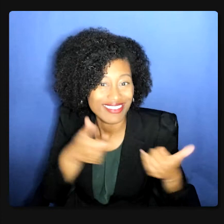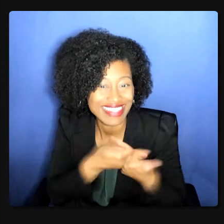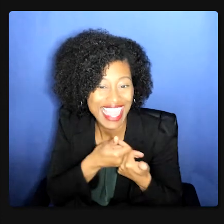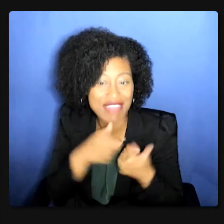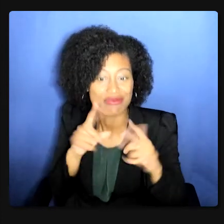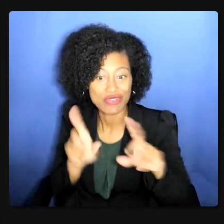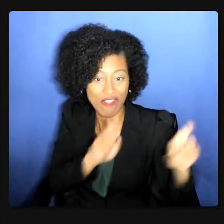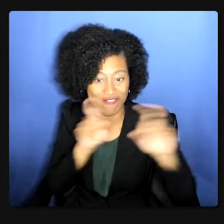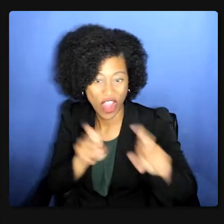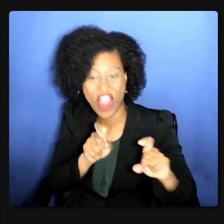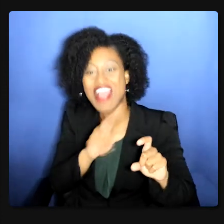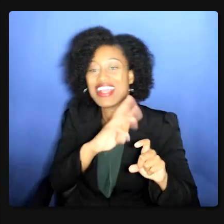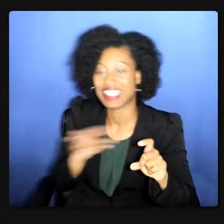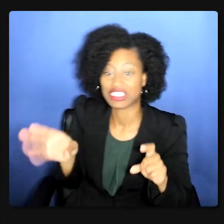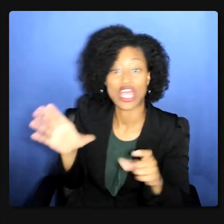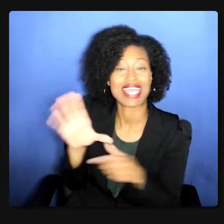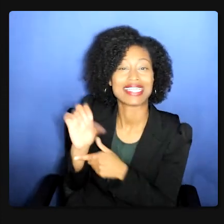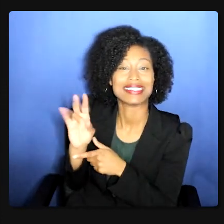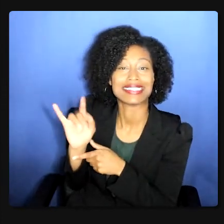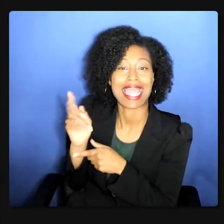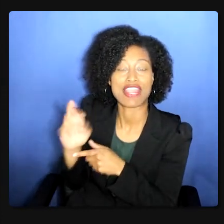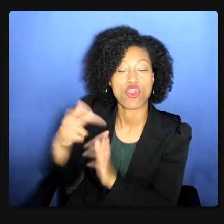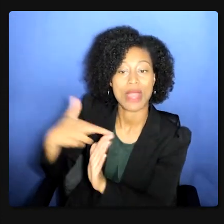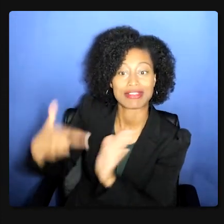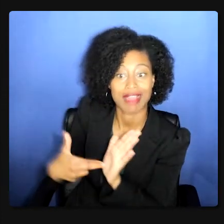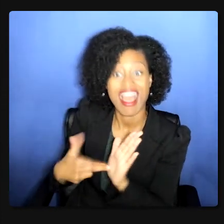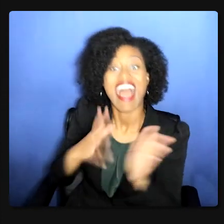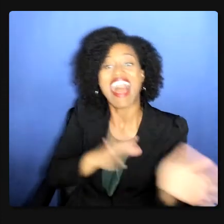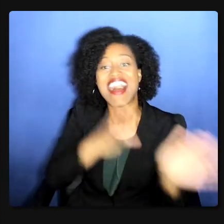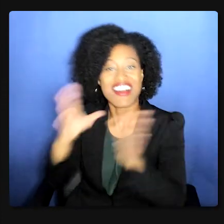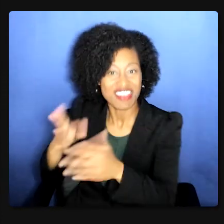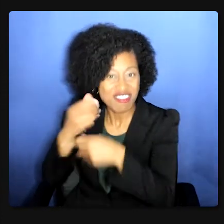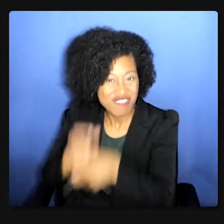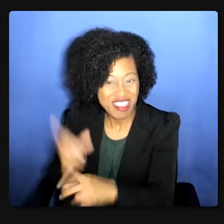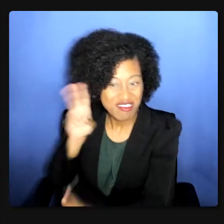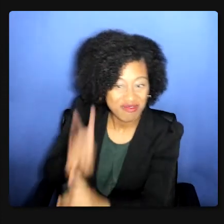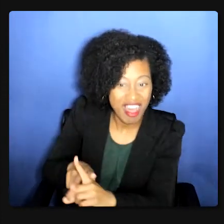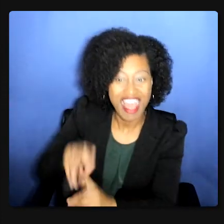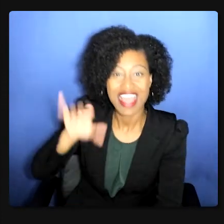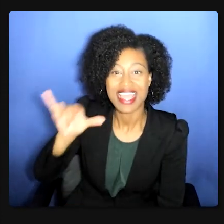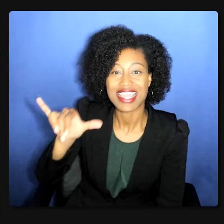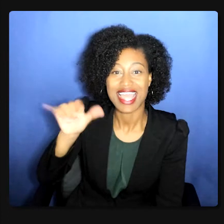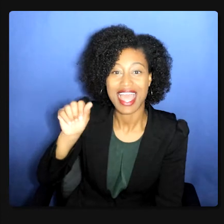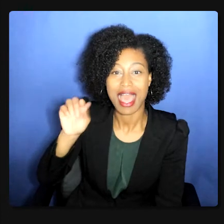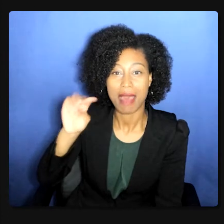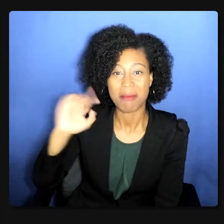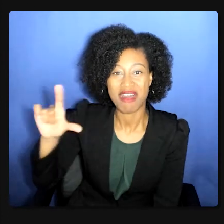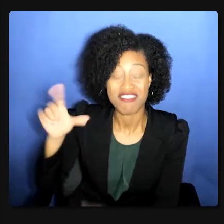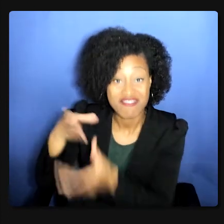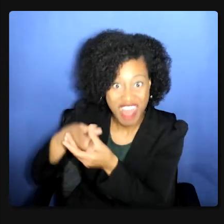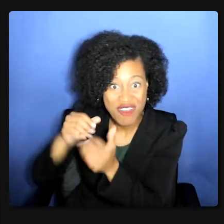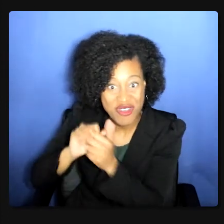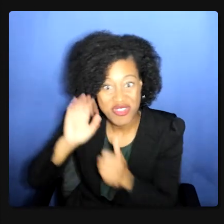Create and apply a YAML file with the game server build details. [Amie] I know you love YAML. -[Dimitris] Yeah.